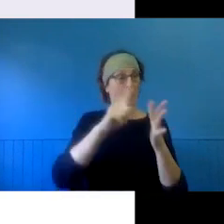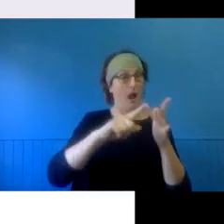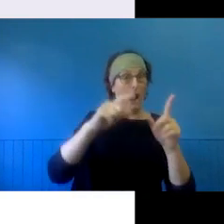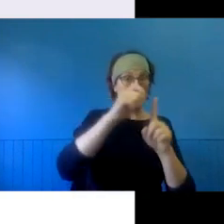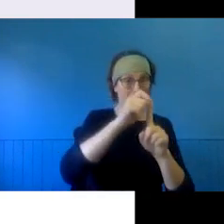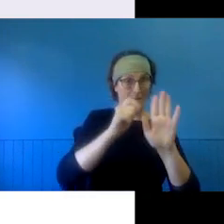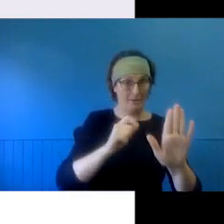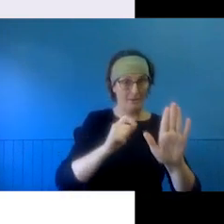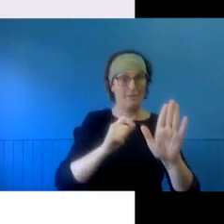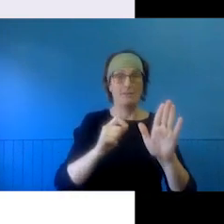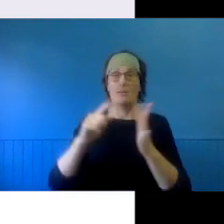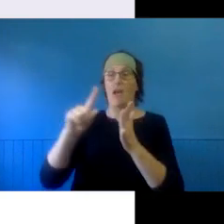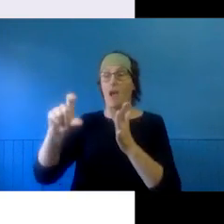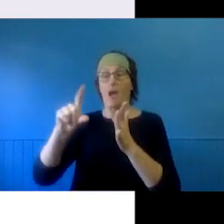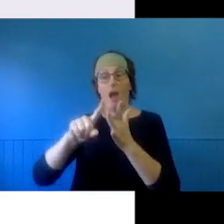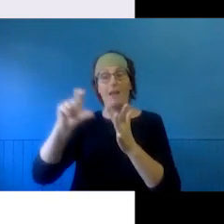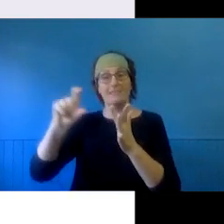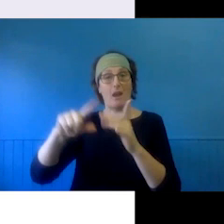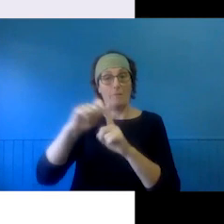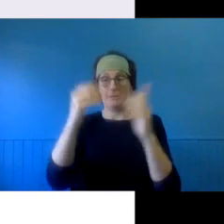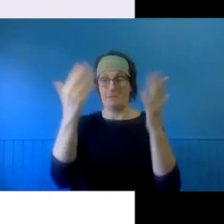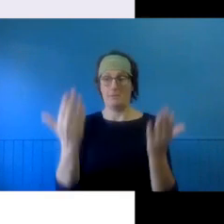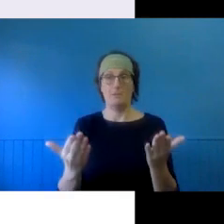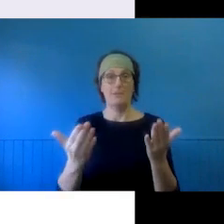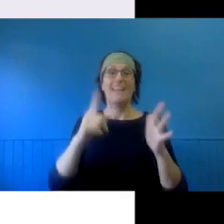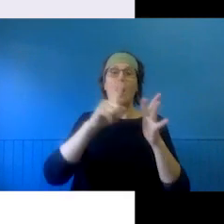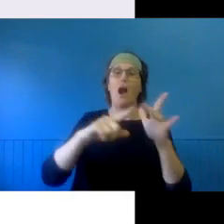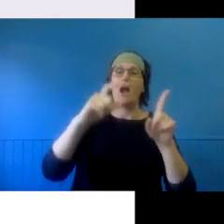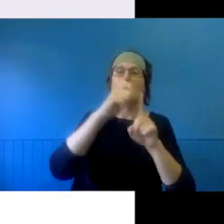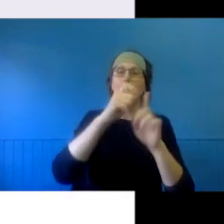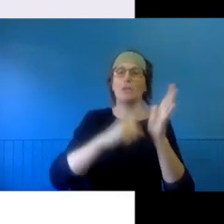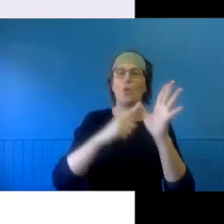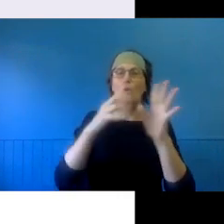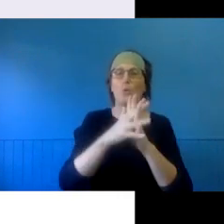is that the intellectual property laws, particularly copyright, focus